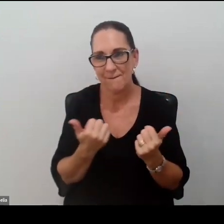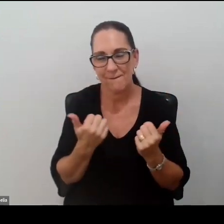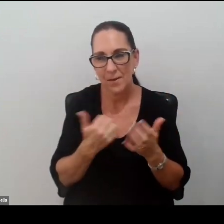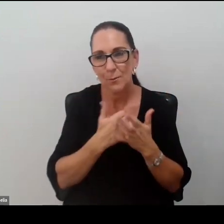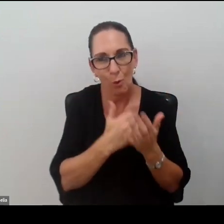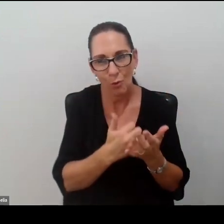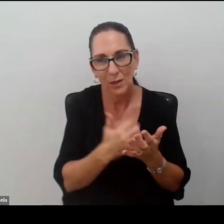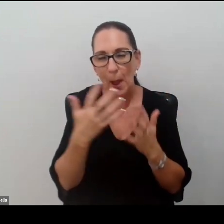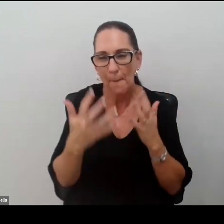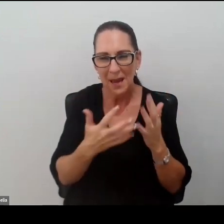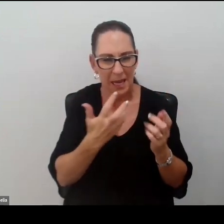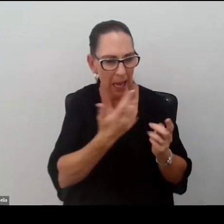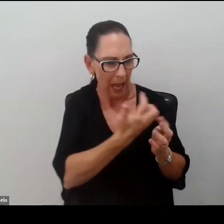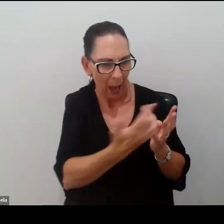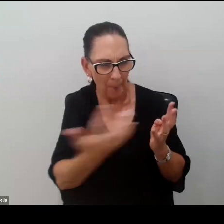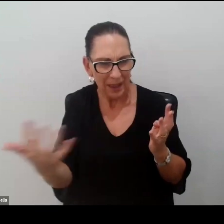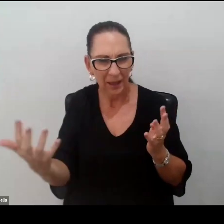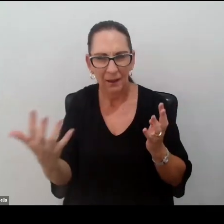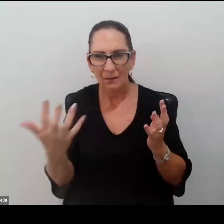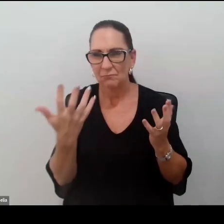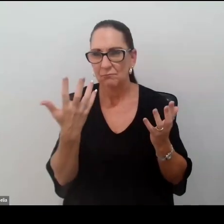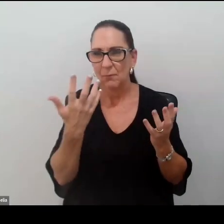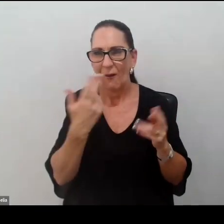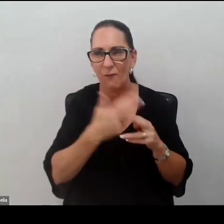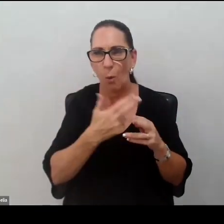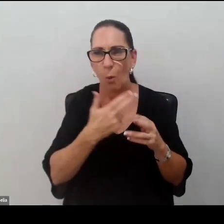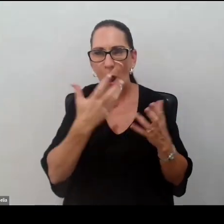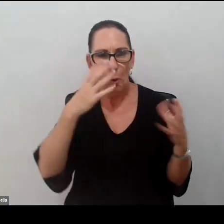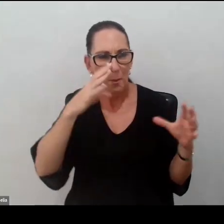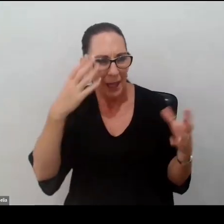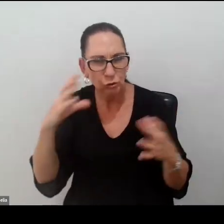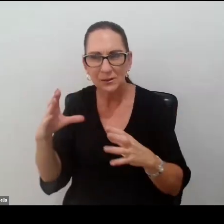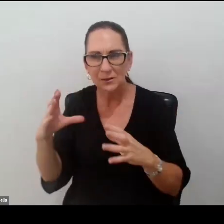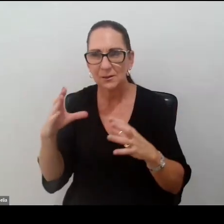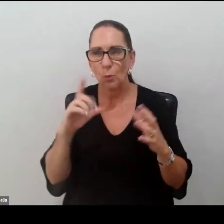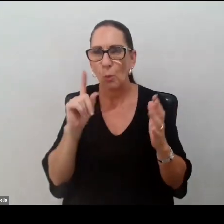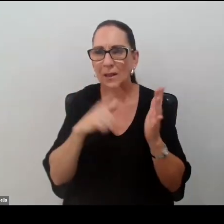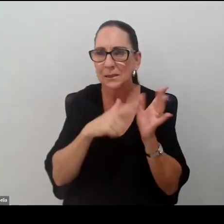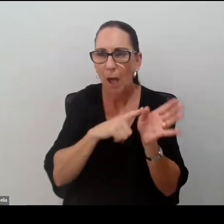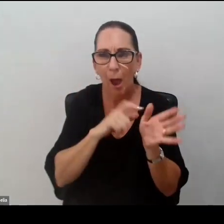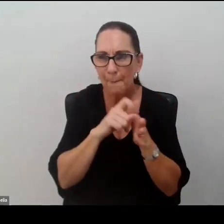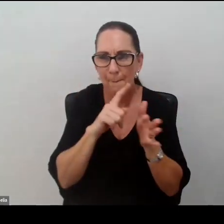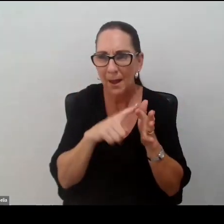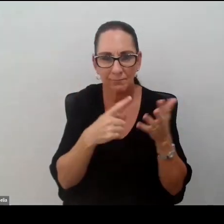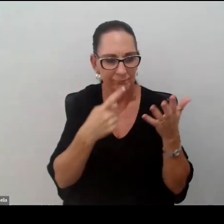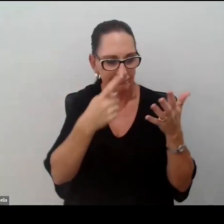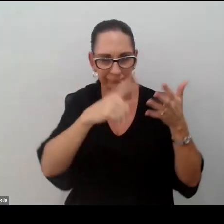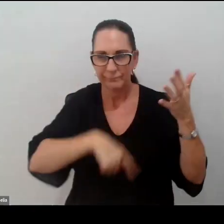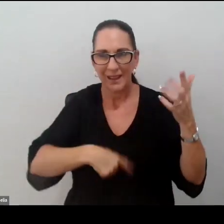and types of accommodation for people with an intellectual disability is not available.”